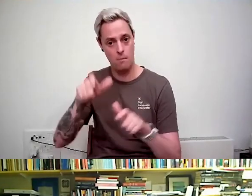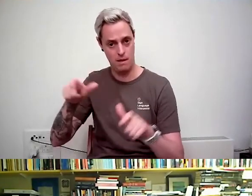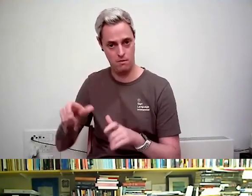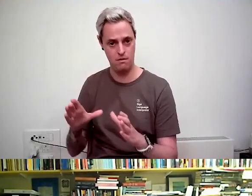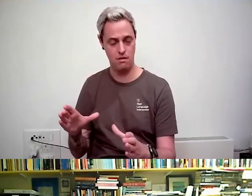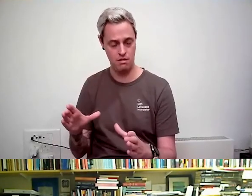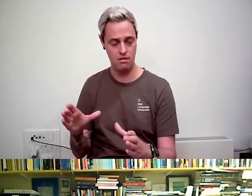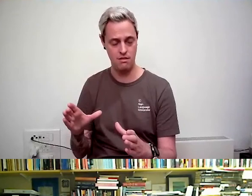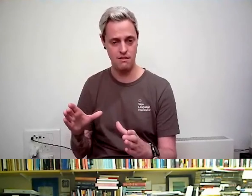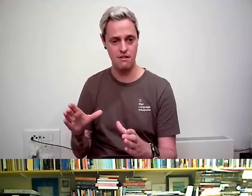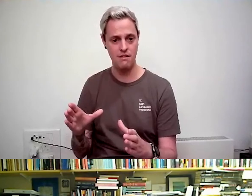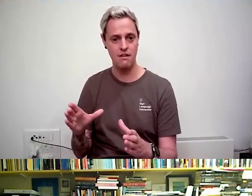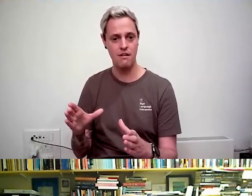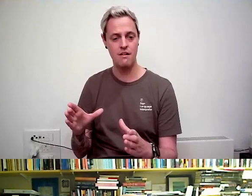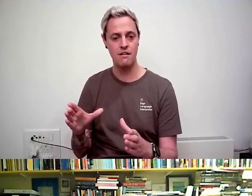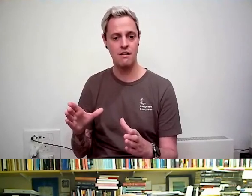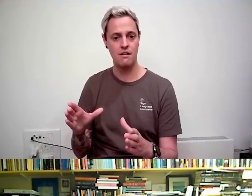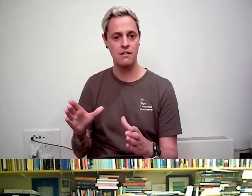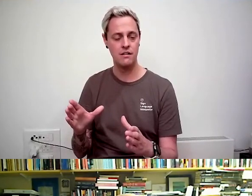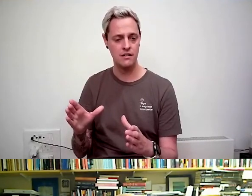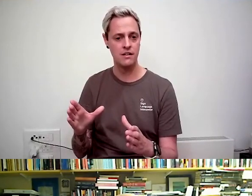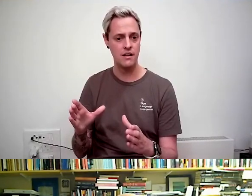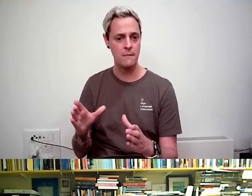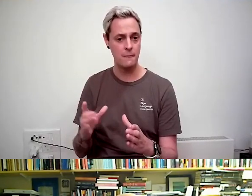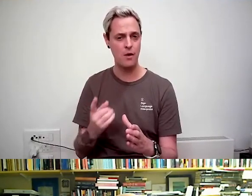pne of the rifts or the kind of fault lines that's opened up in the discussion here,